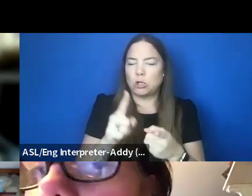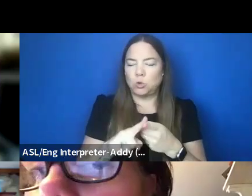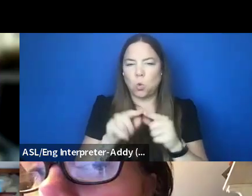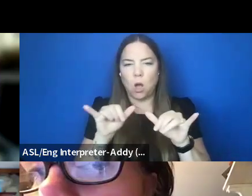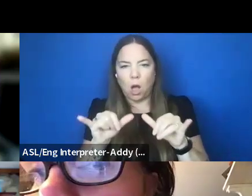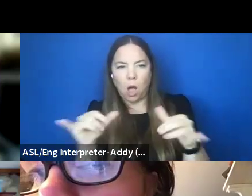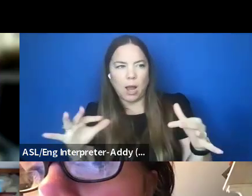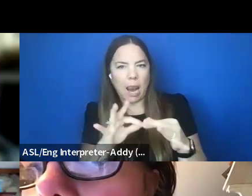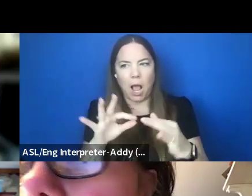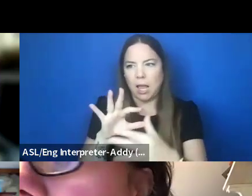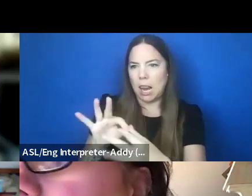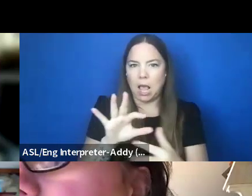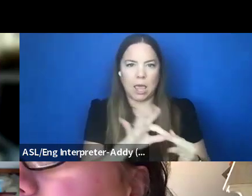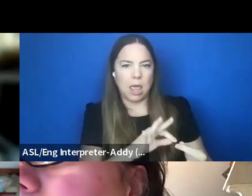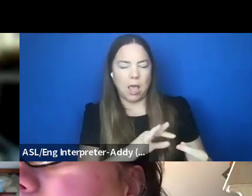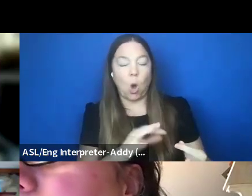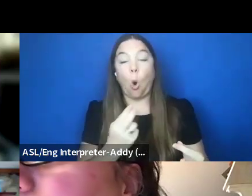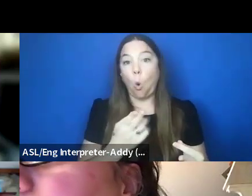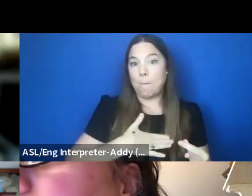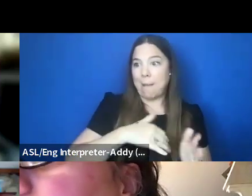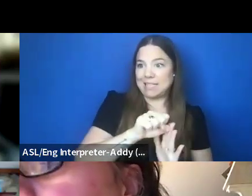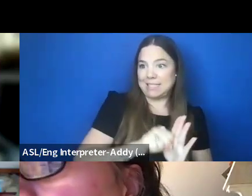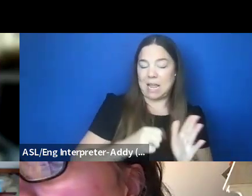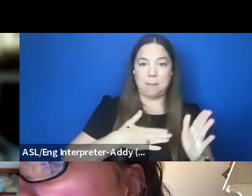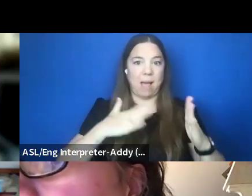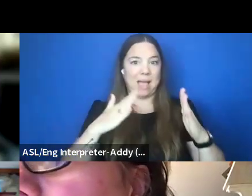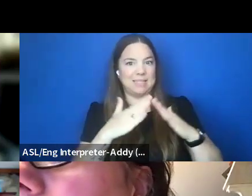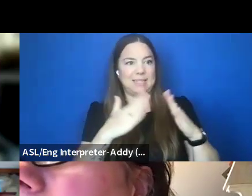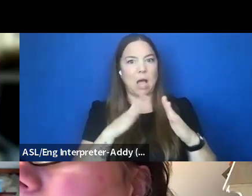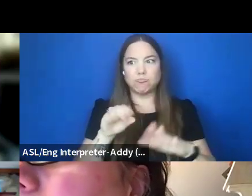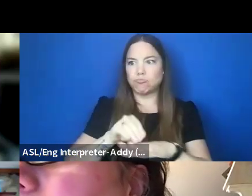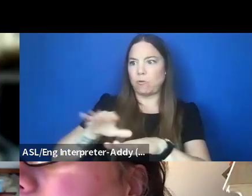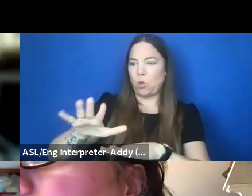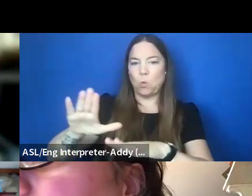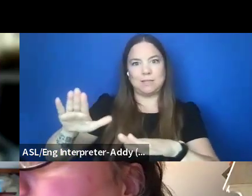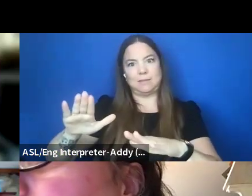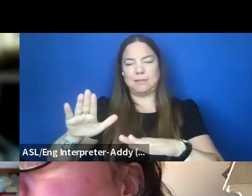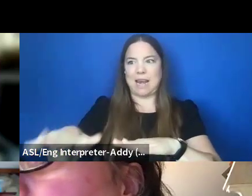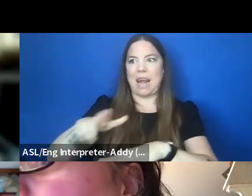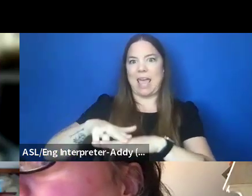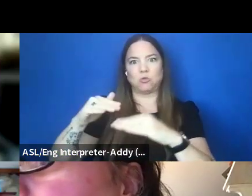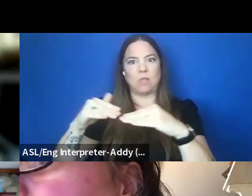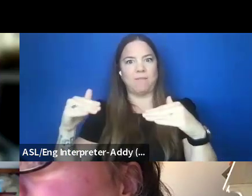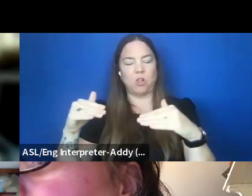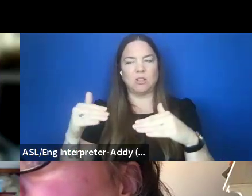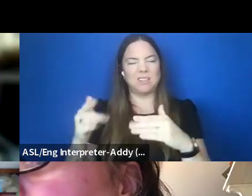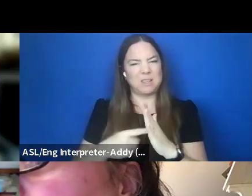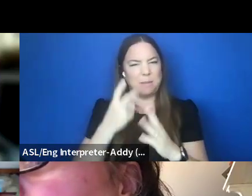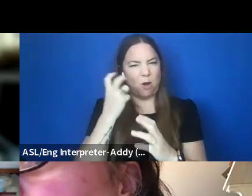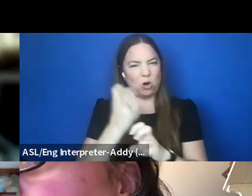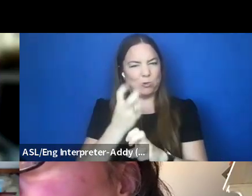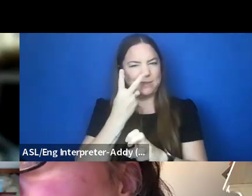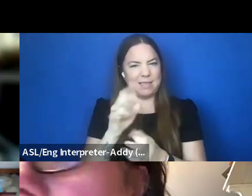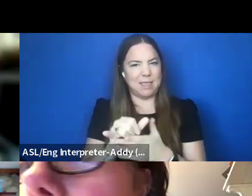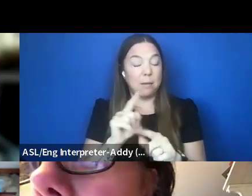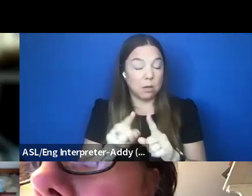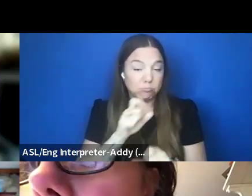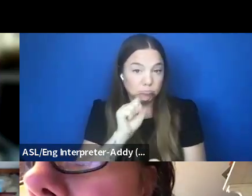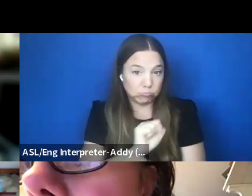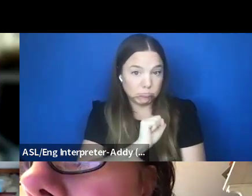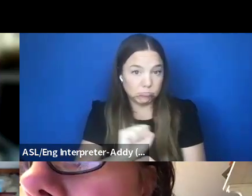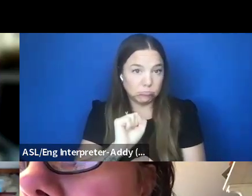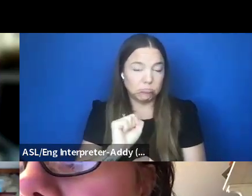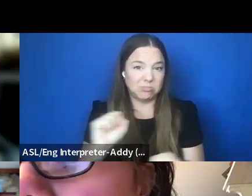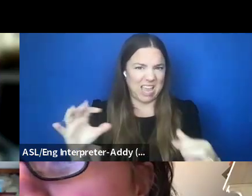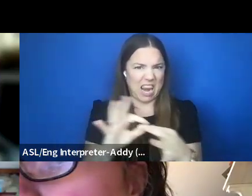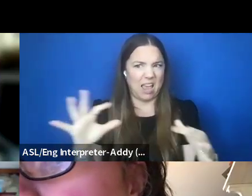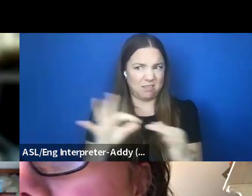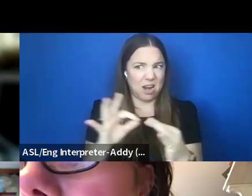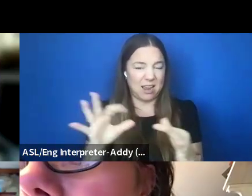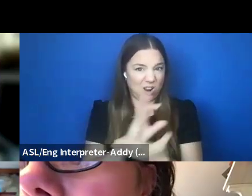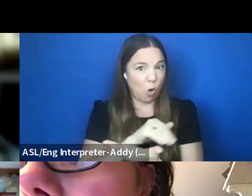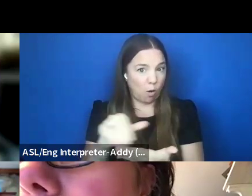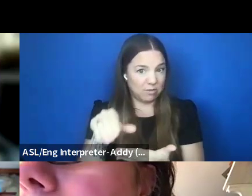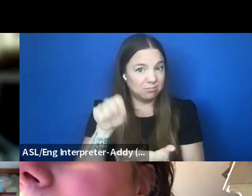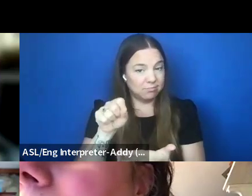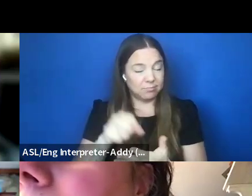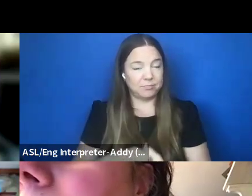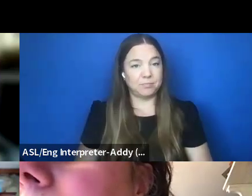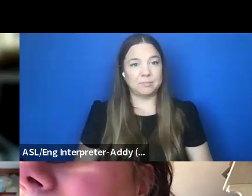Brooke Wilson: what I did in my state or in my town. How does that have anything to do with the national level. But there really is a lot of connections that can be drawn, and a lot of